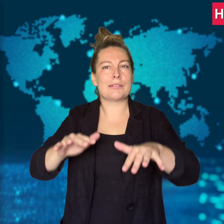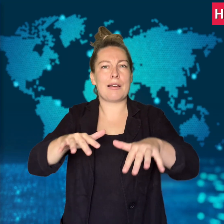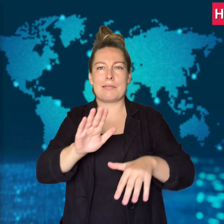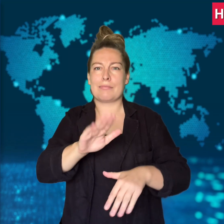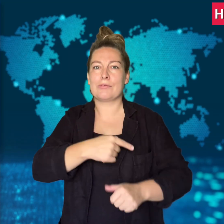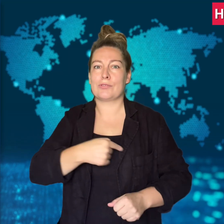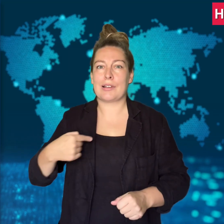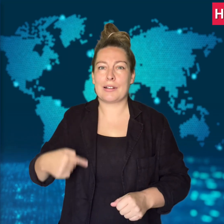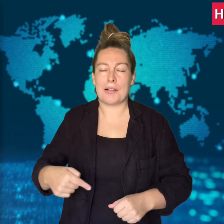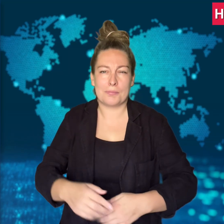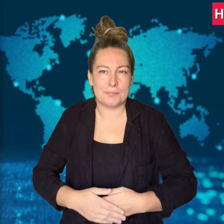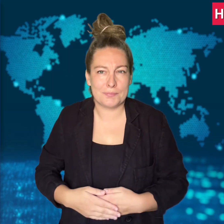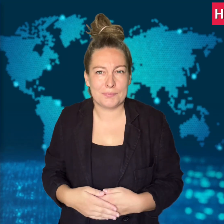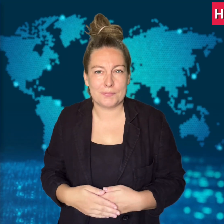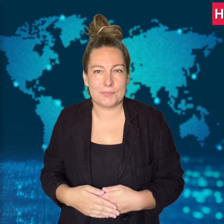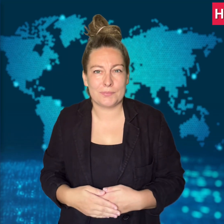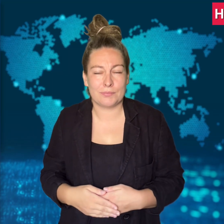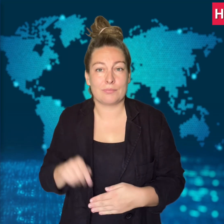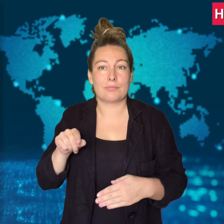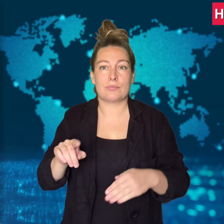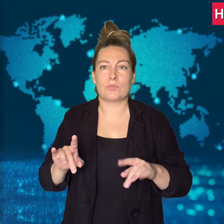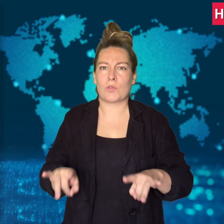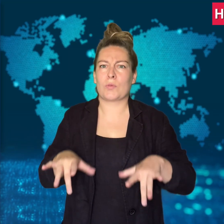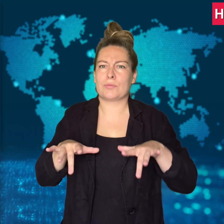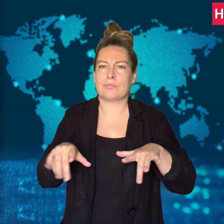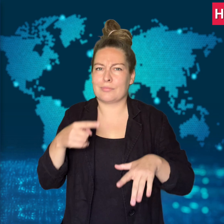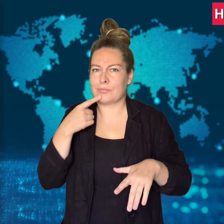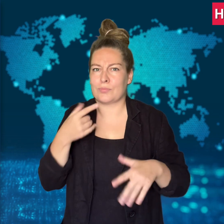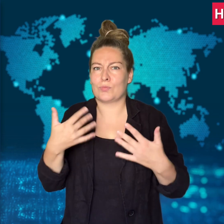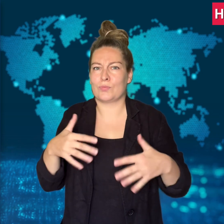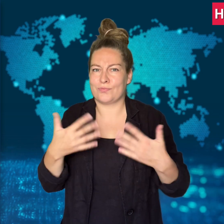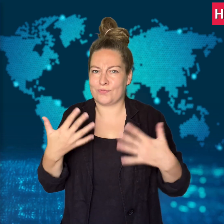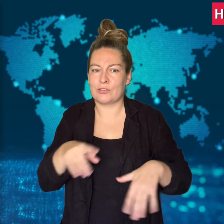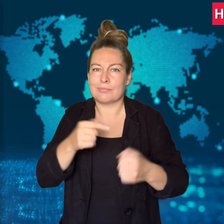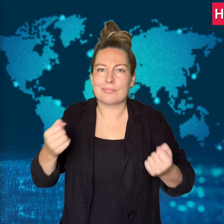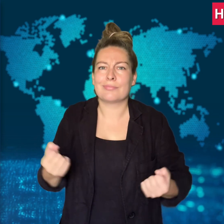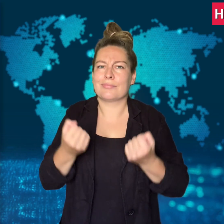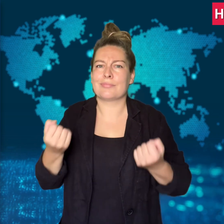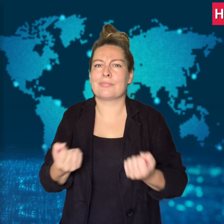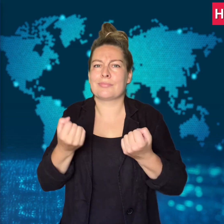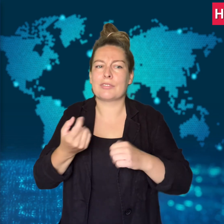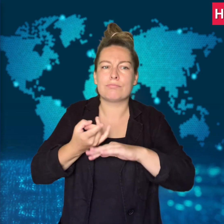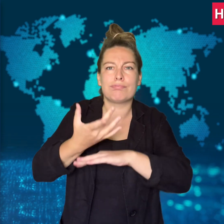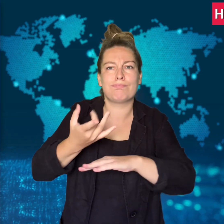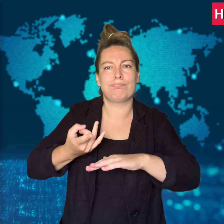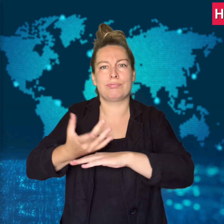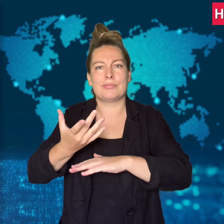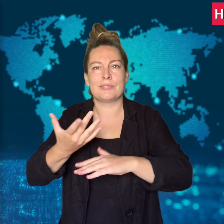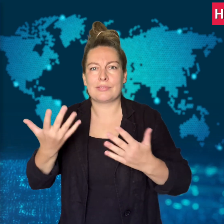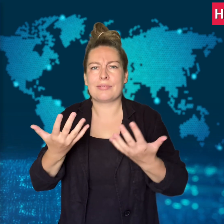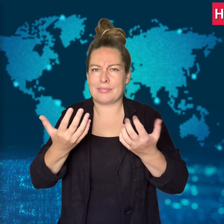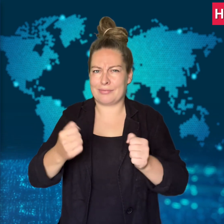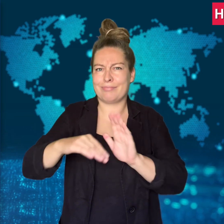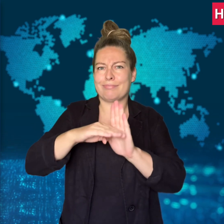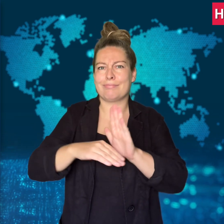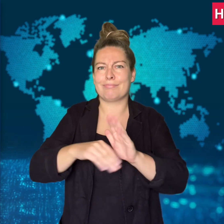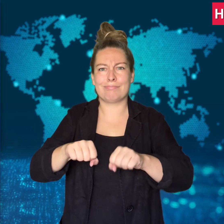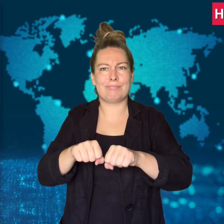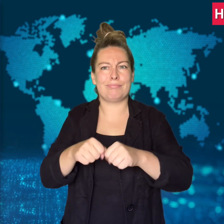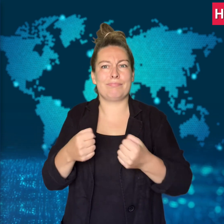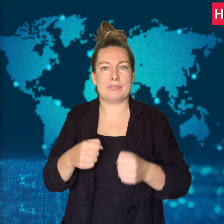are vulnerable to China’s long-range missiles. New Zealand Prime Minister